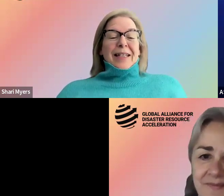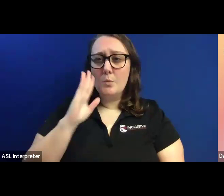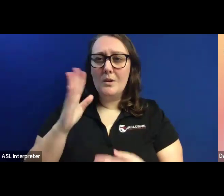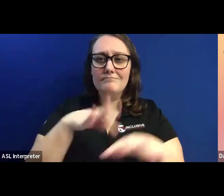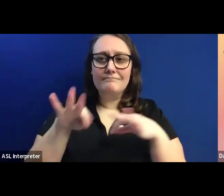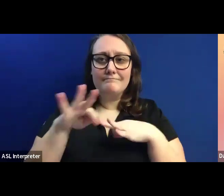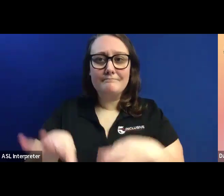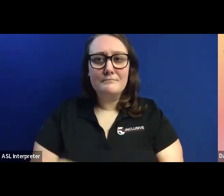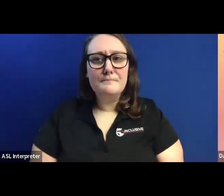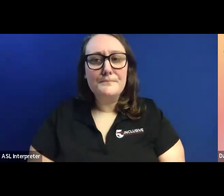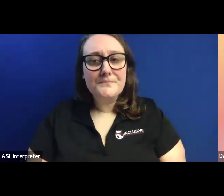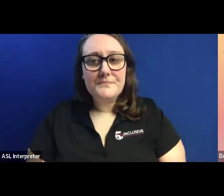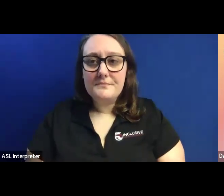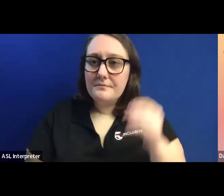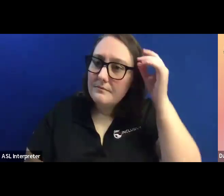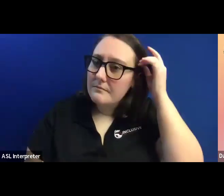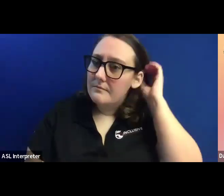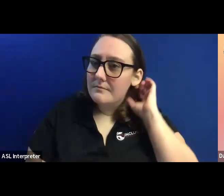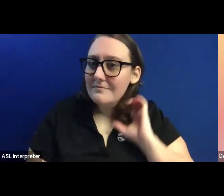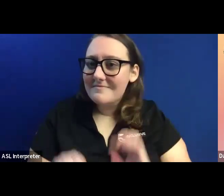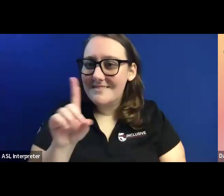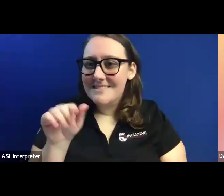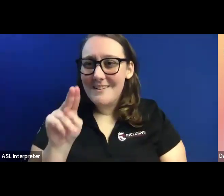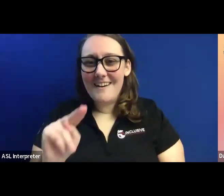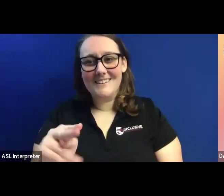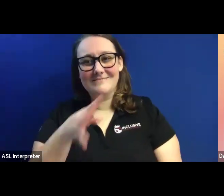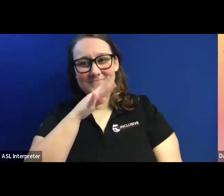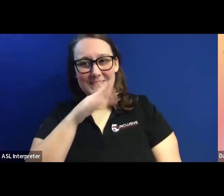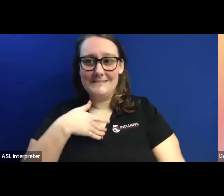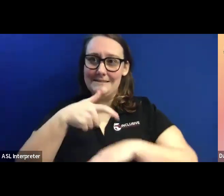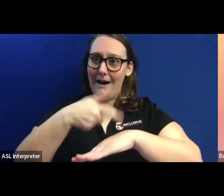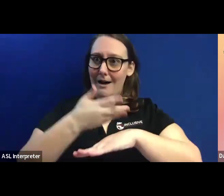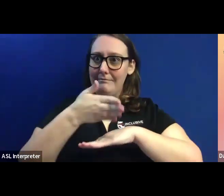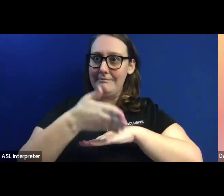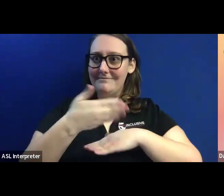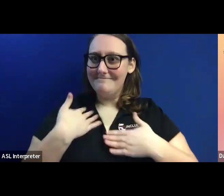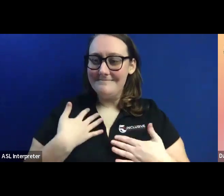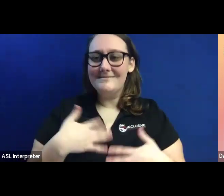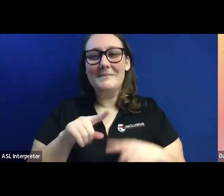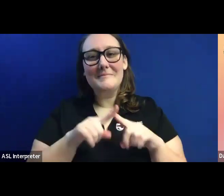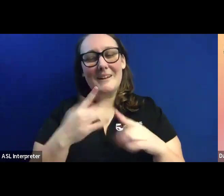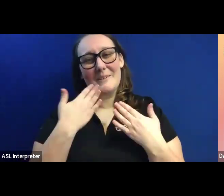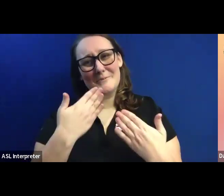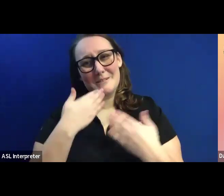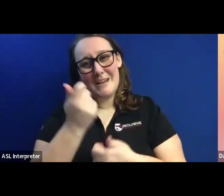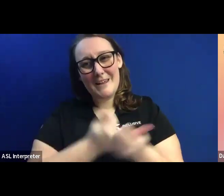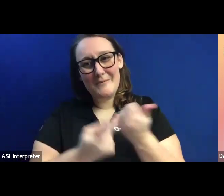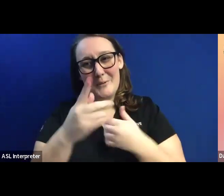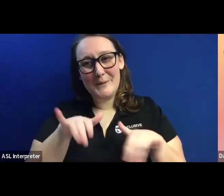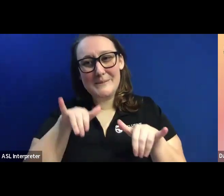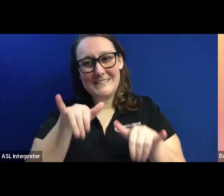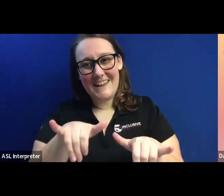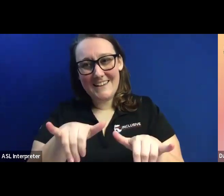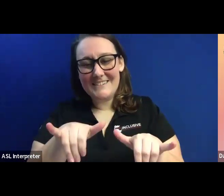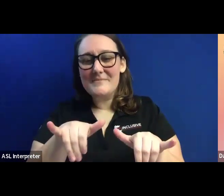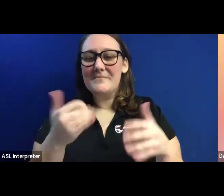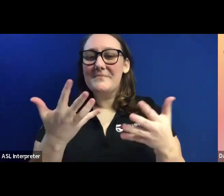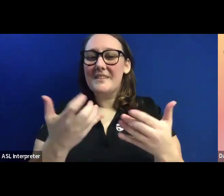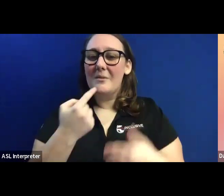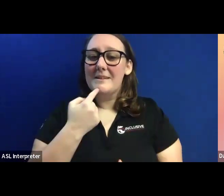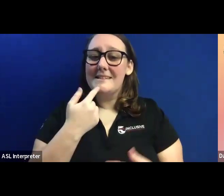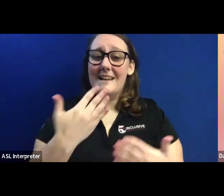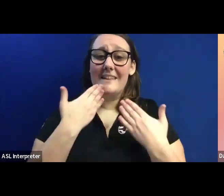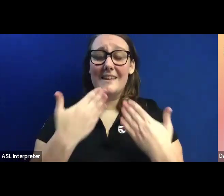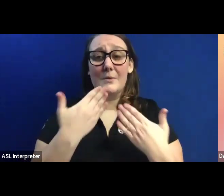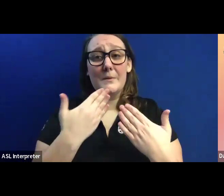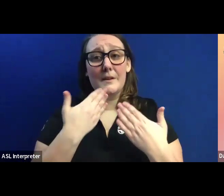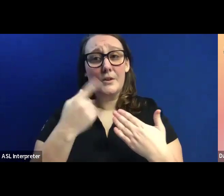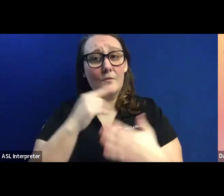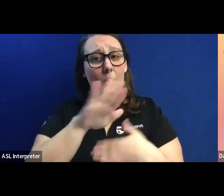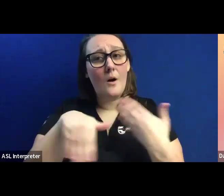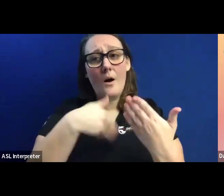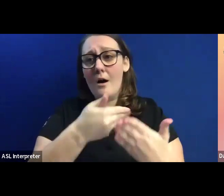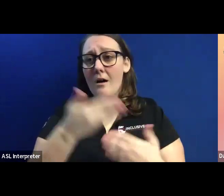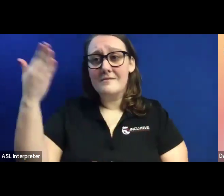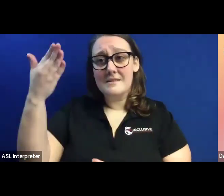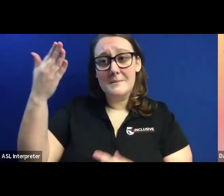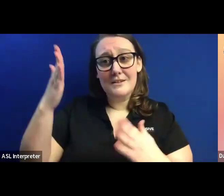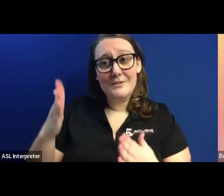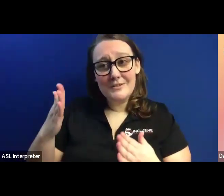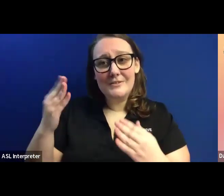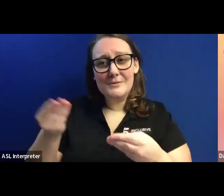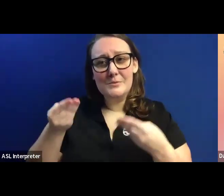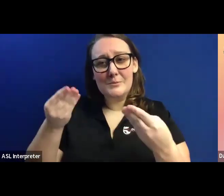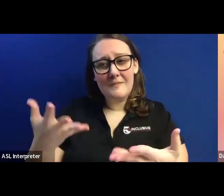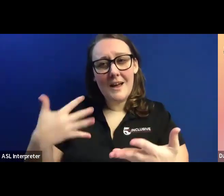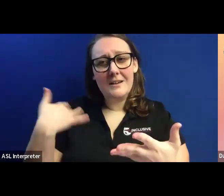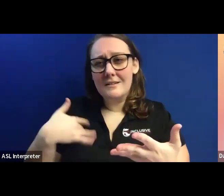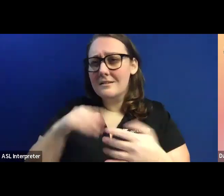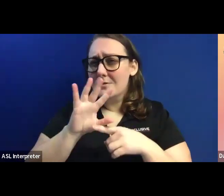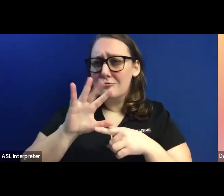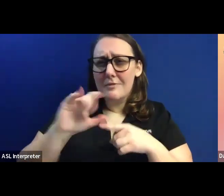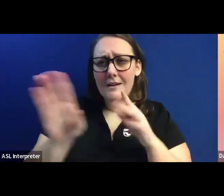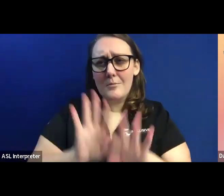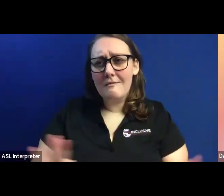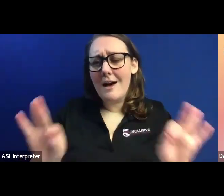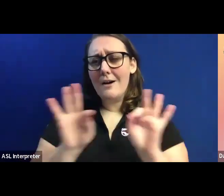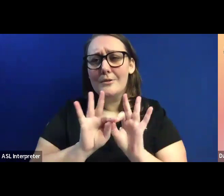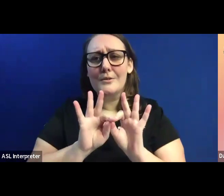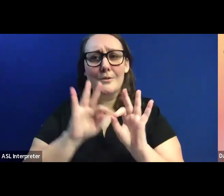We are over time, but I appreciate everyone for staying, and I wanted to say an enormous thank you to all of our panelists who brought some incredible value and wisdom to us today.